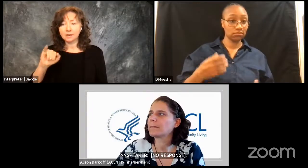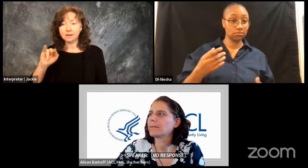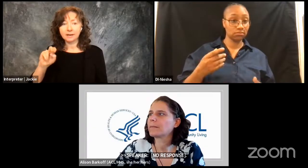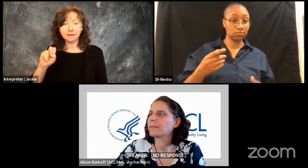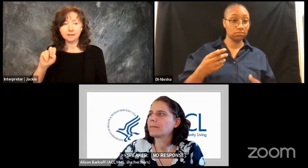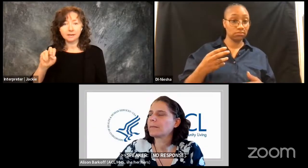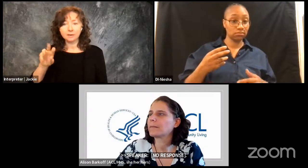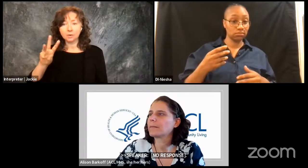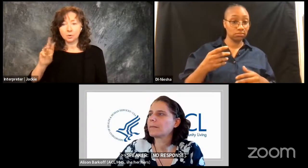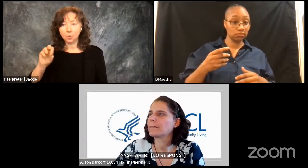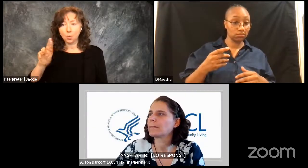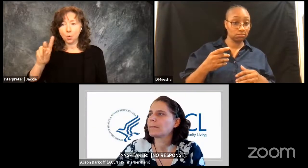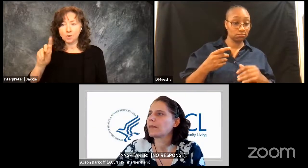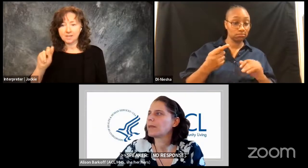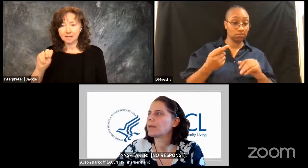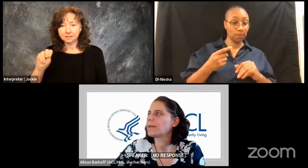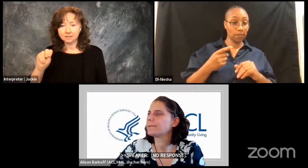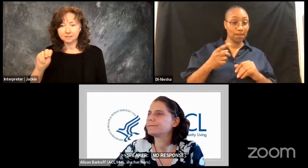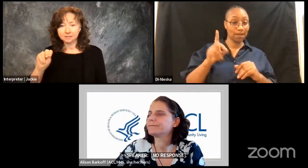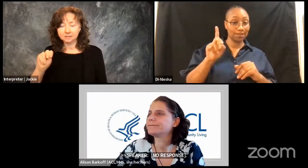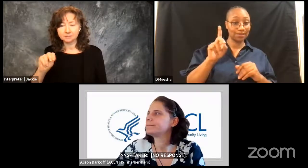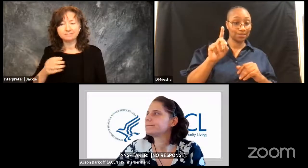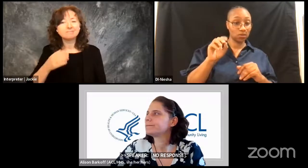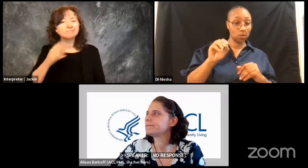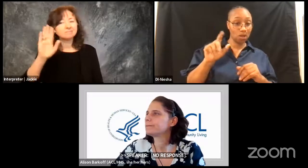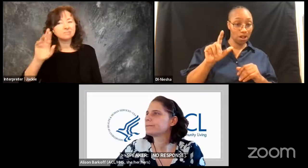Rex Pace is present.